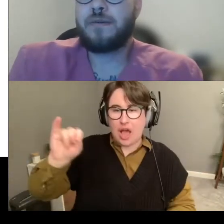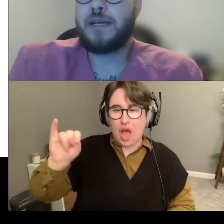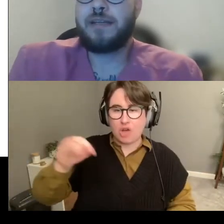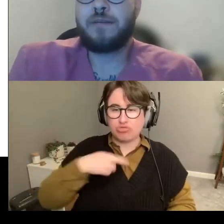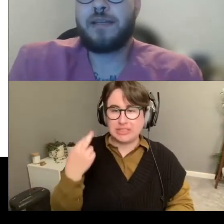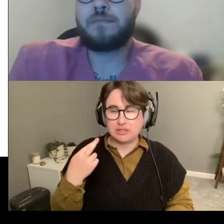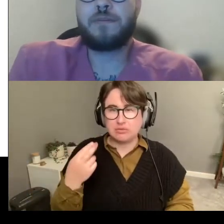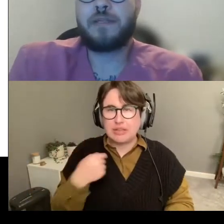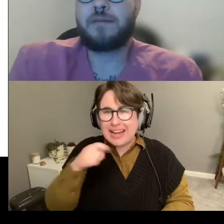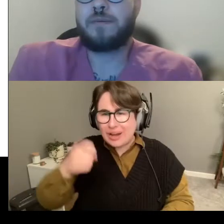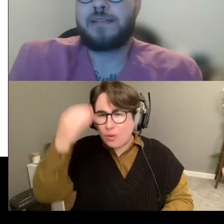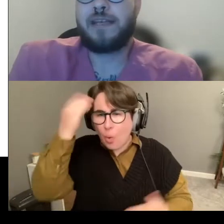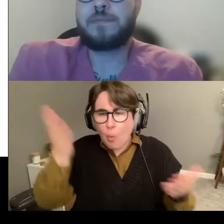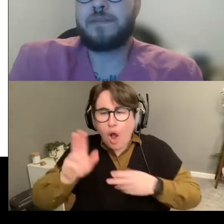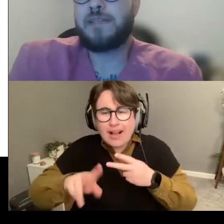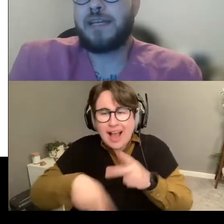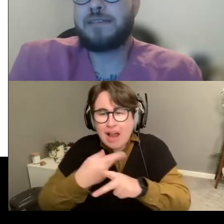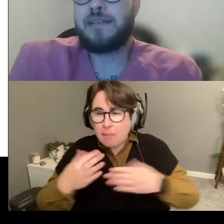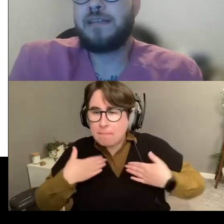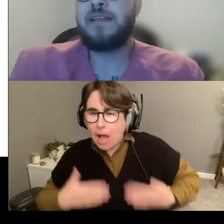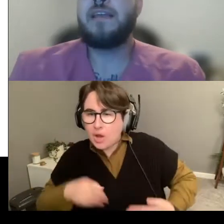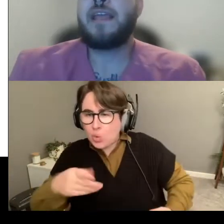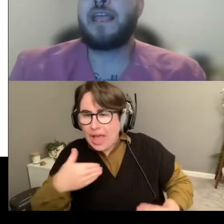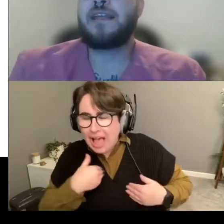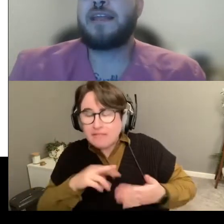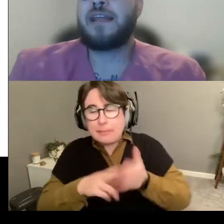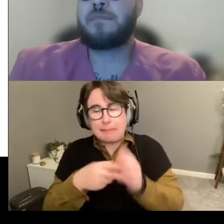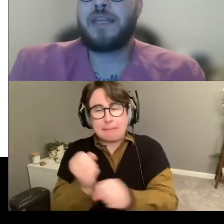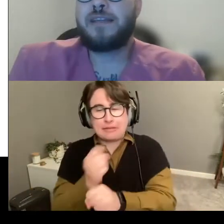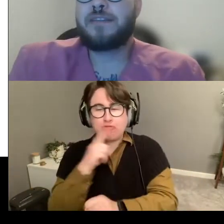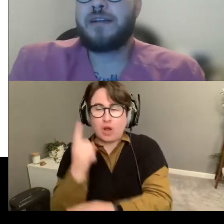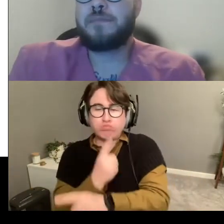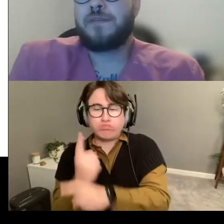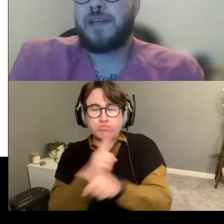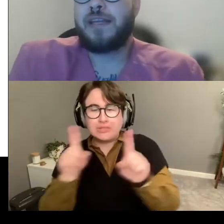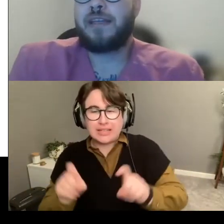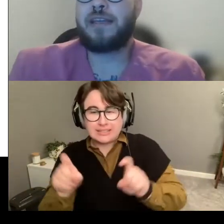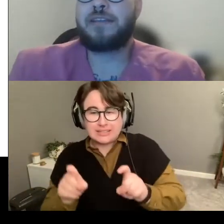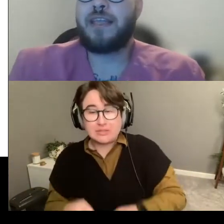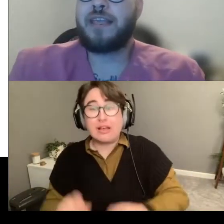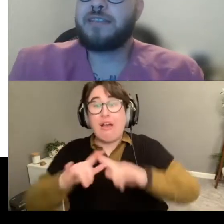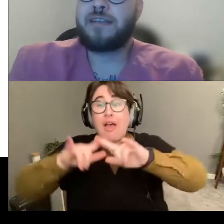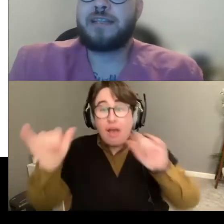so I know that I know doing the right types of testing and that I'm making sure I'm providing education